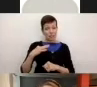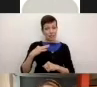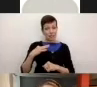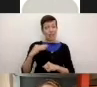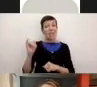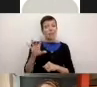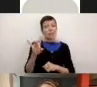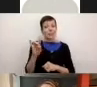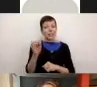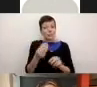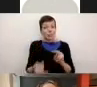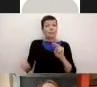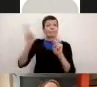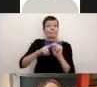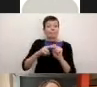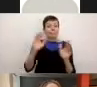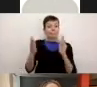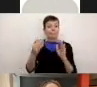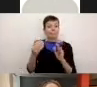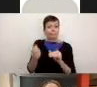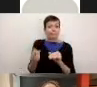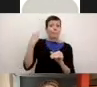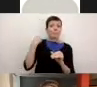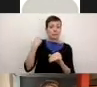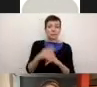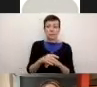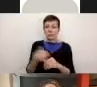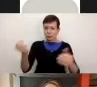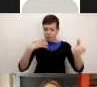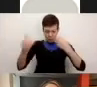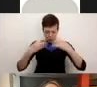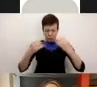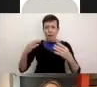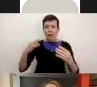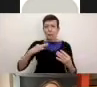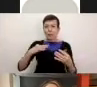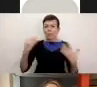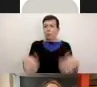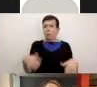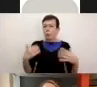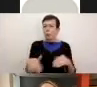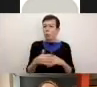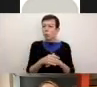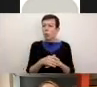The volume was incredible and it really does speak to the incredible amount of artists